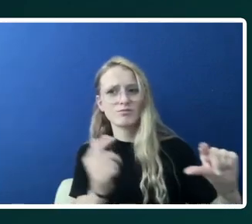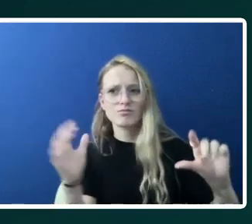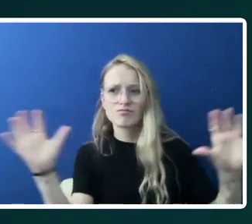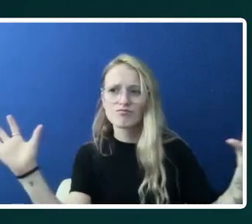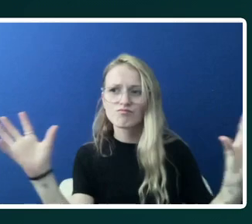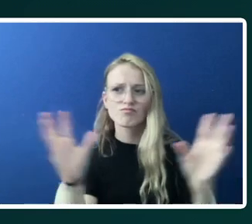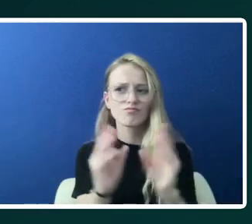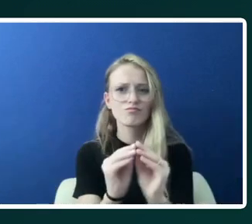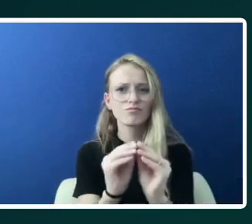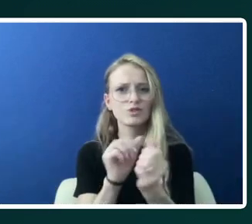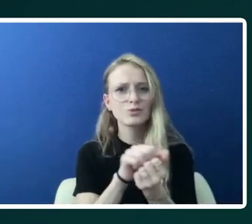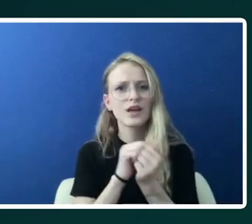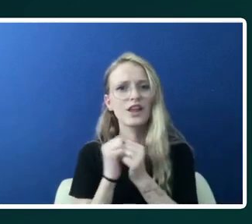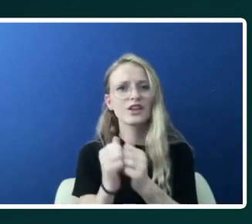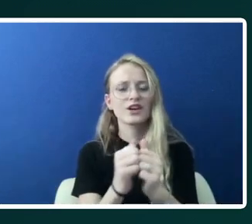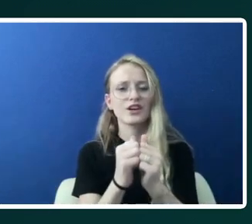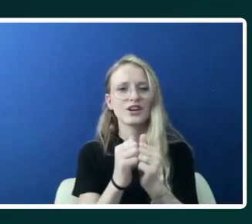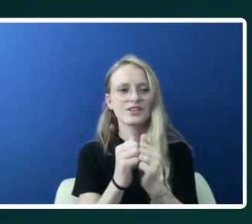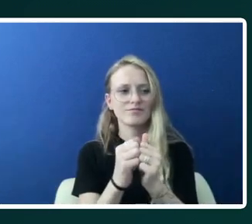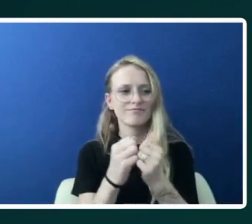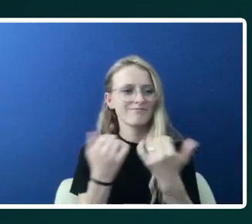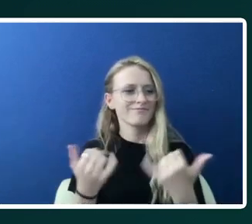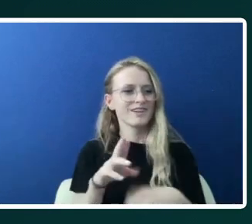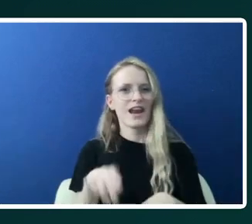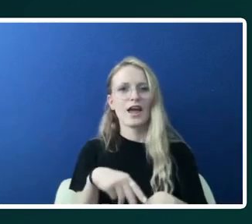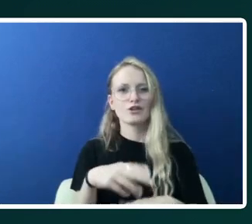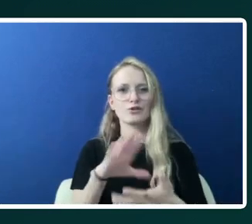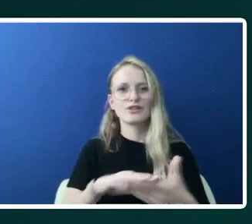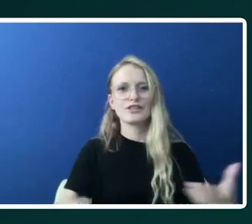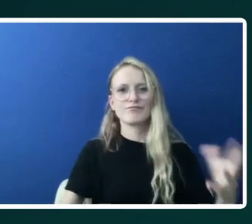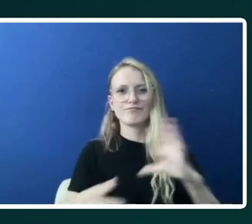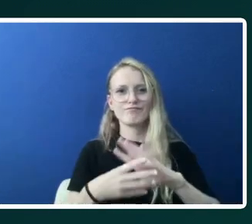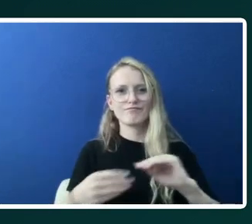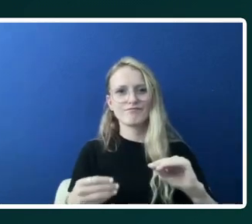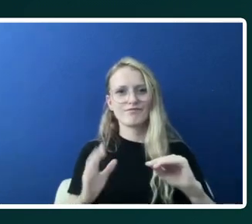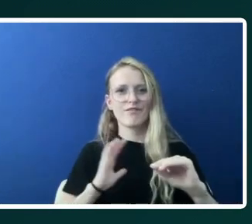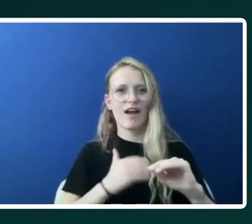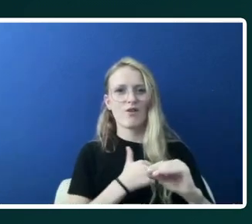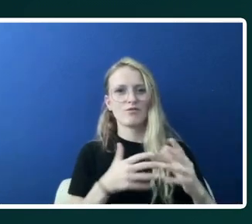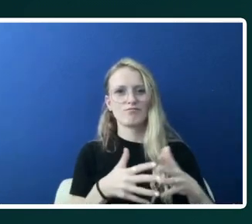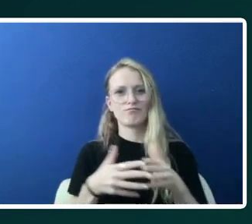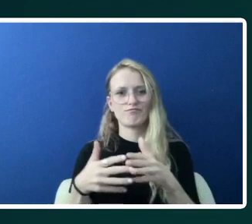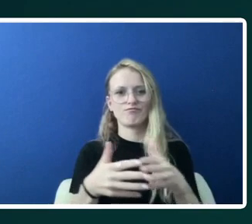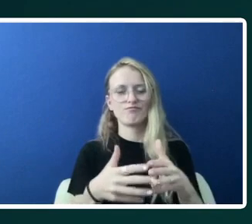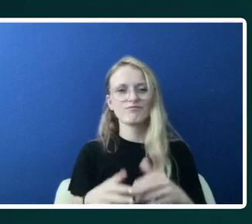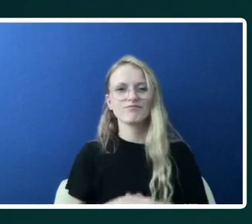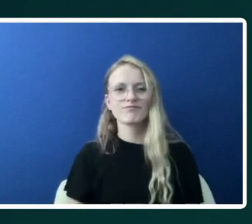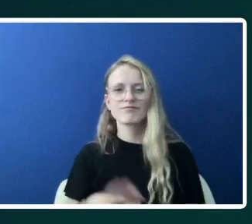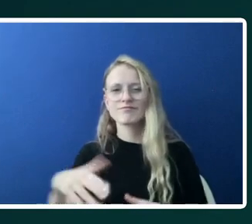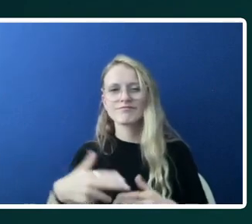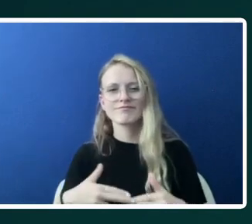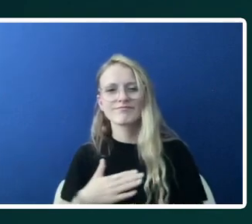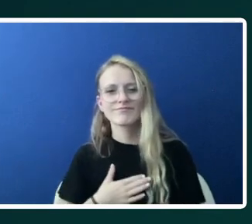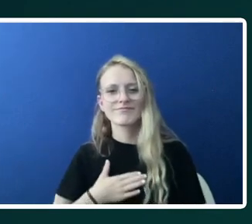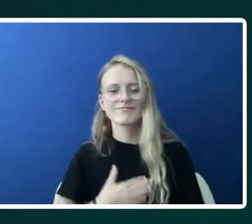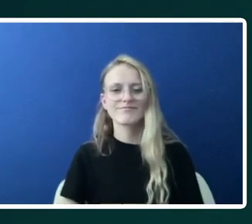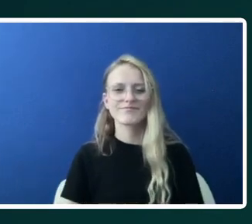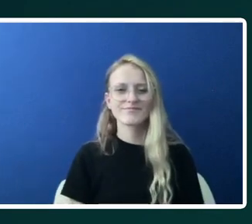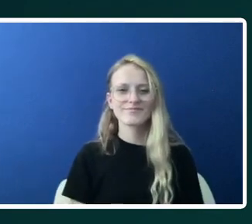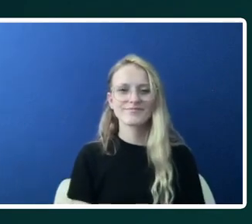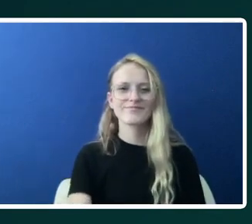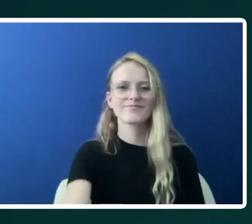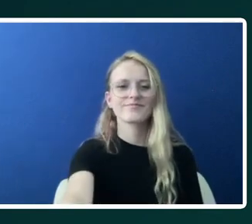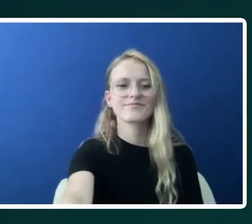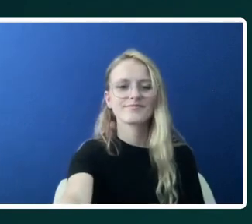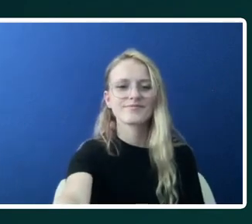are part of the national narrative of our nation. Next slide, please. So, we continue to